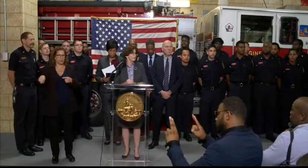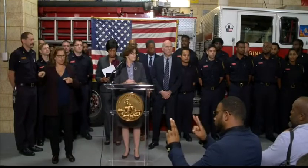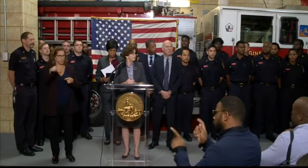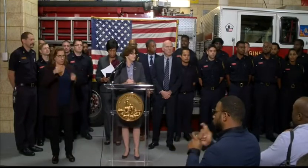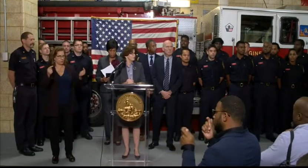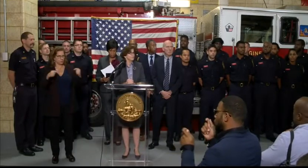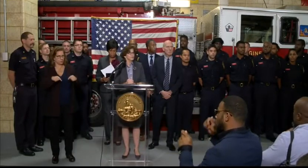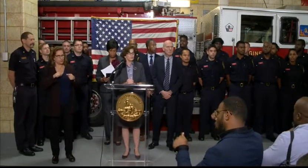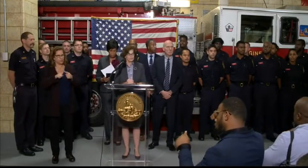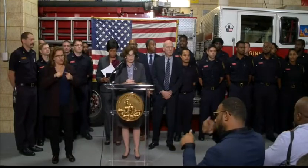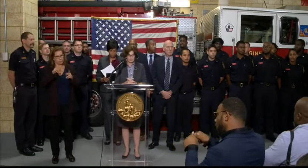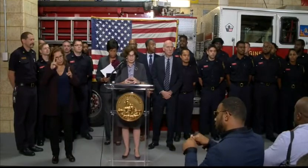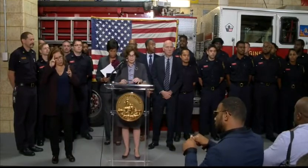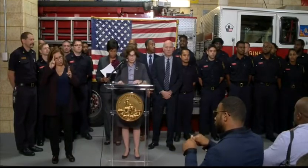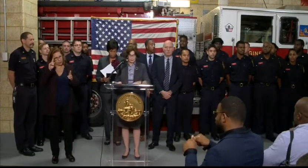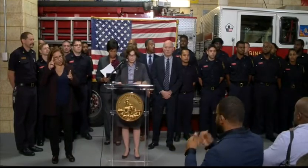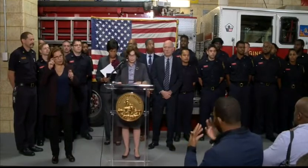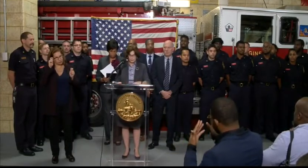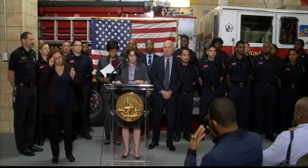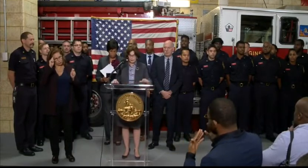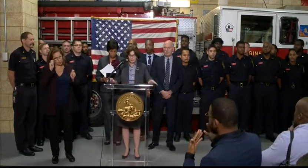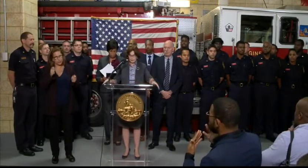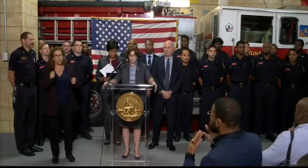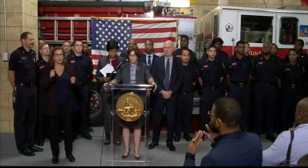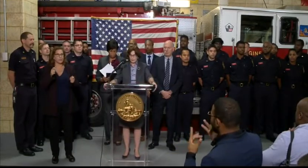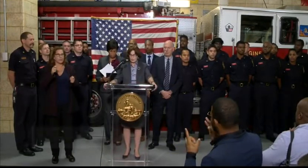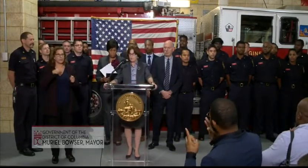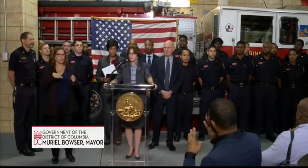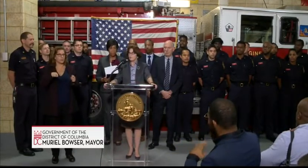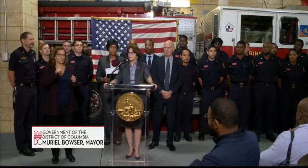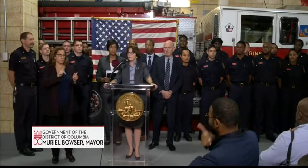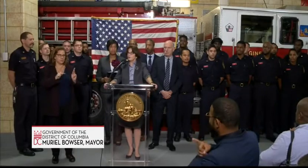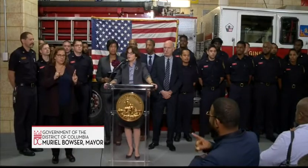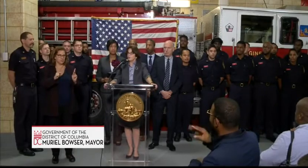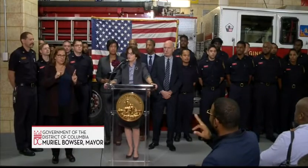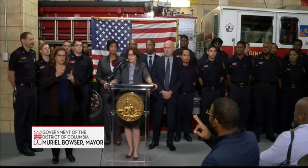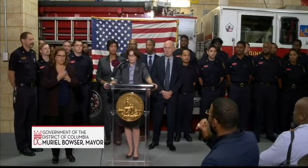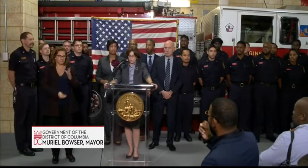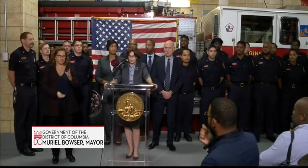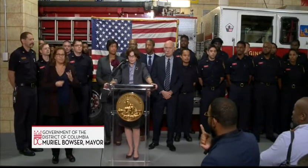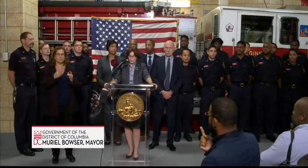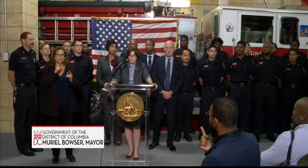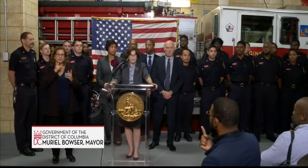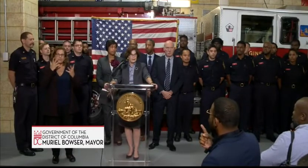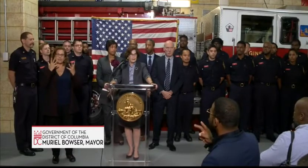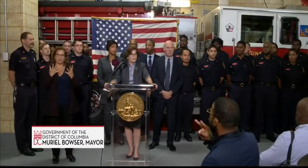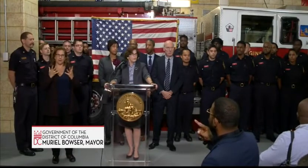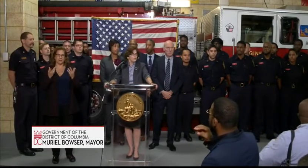REMEMBER SO SADLY THE HORRIFIC DAY OF 9-11-2001.